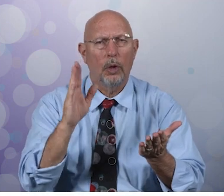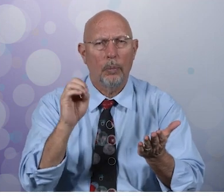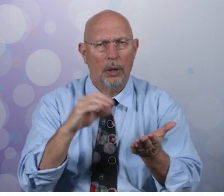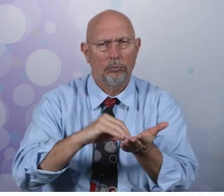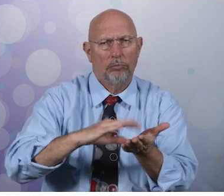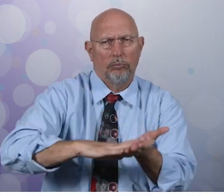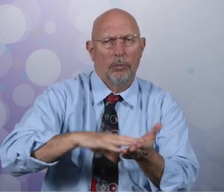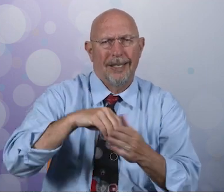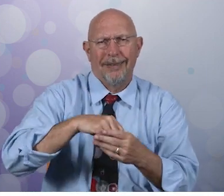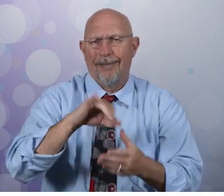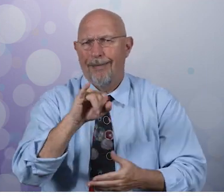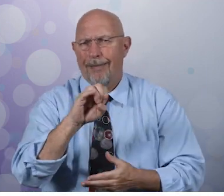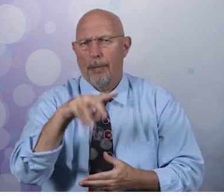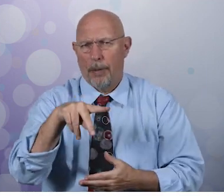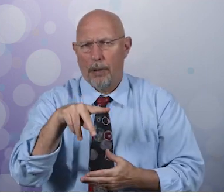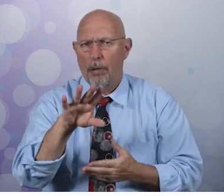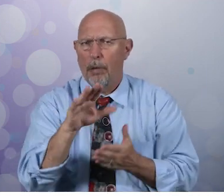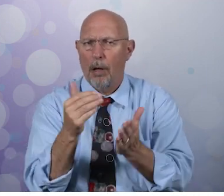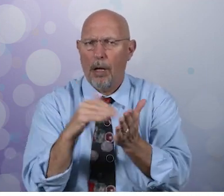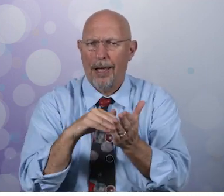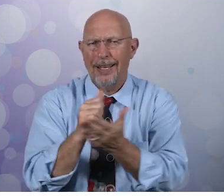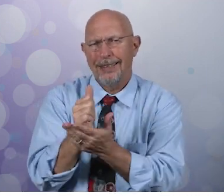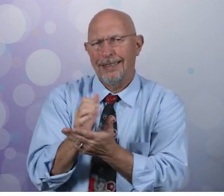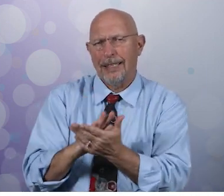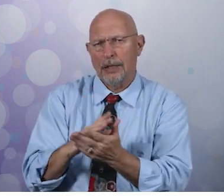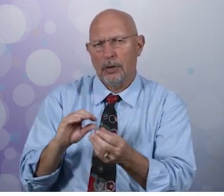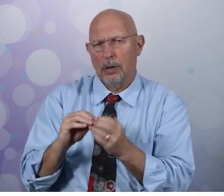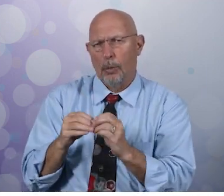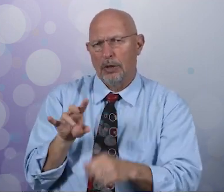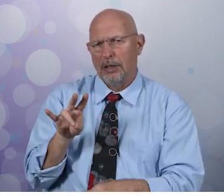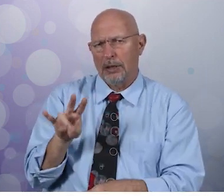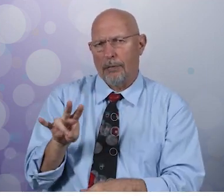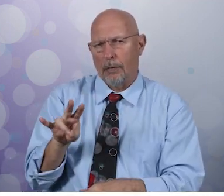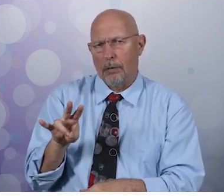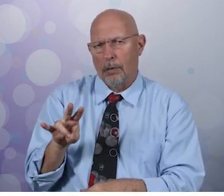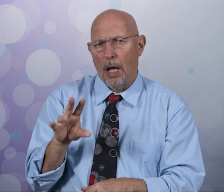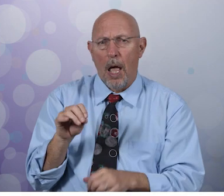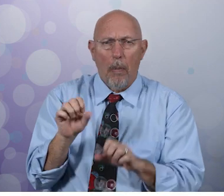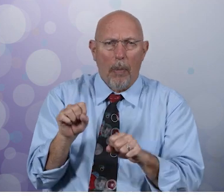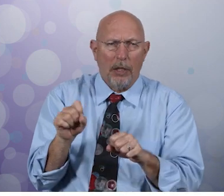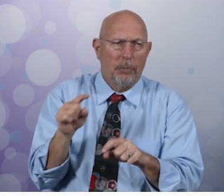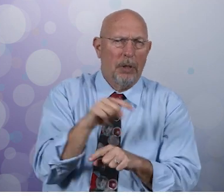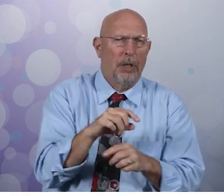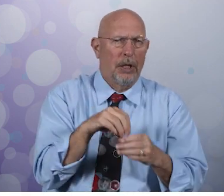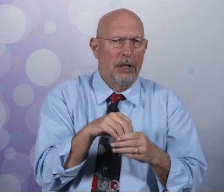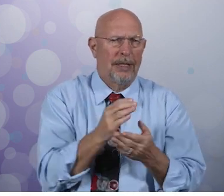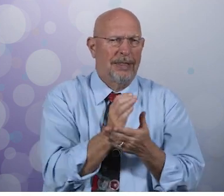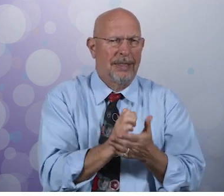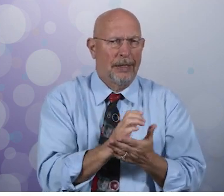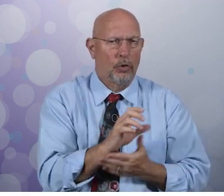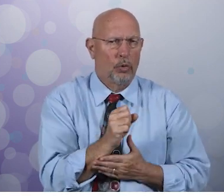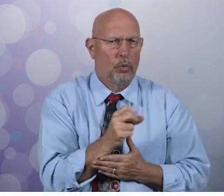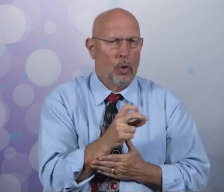in the IEP, again, in Section 7 and possibly in Section 12 as well.